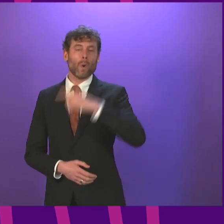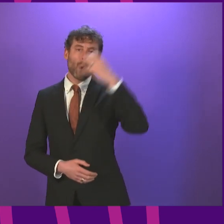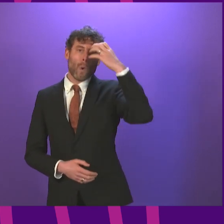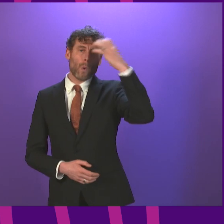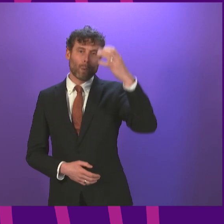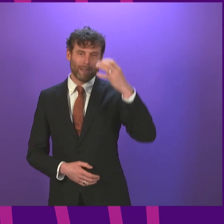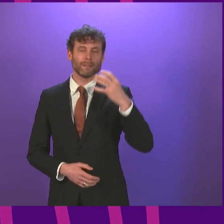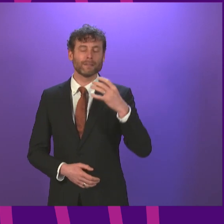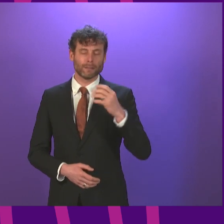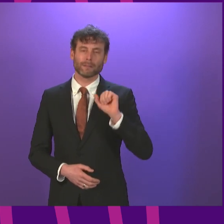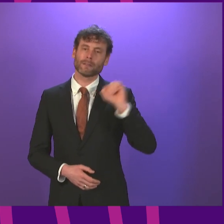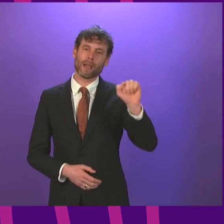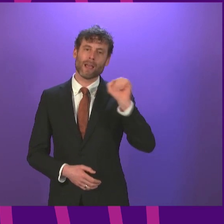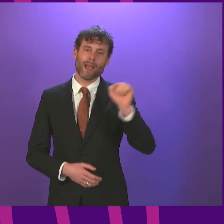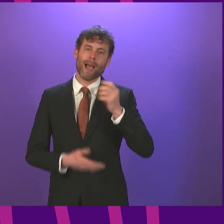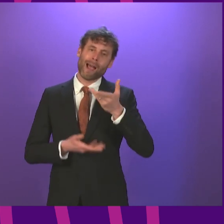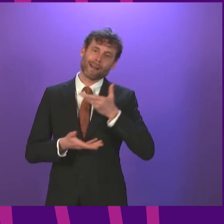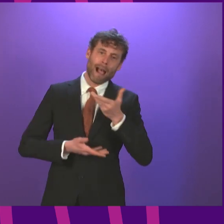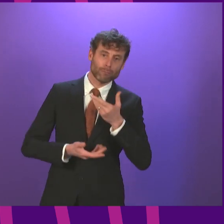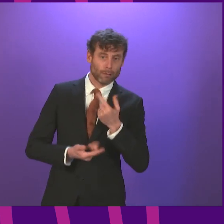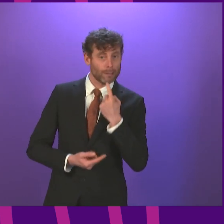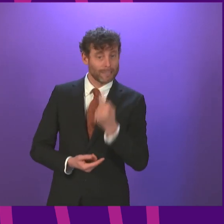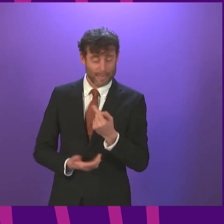that “the ‘least worst’ option would be to concede the case”.